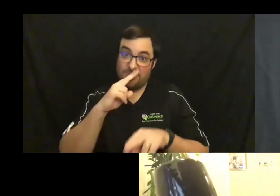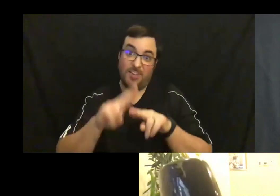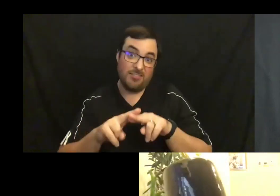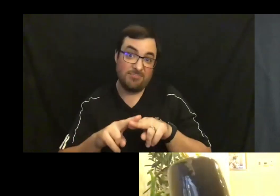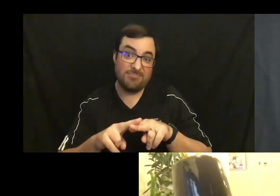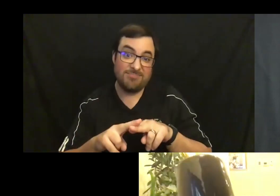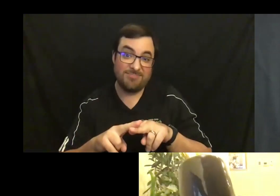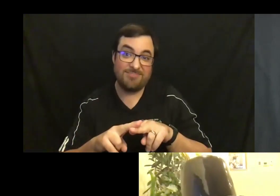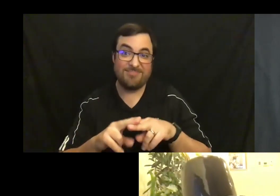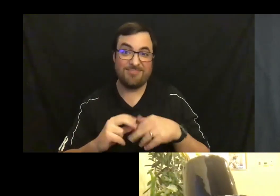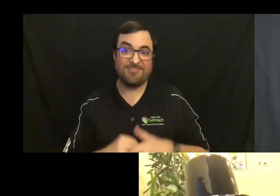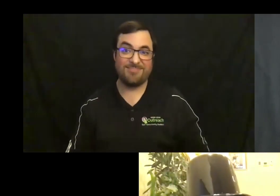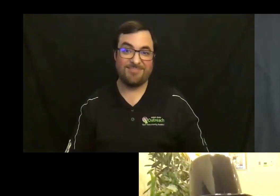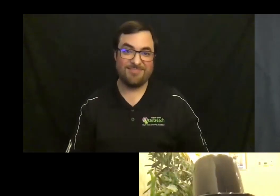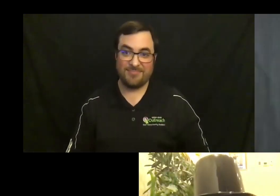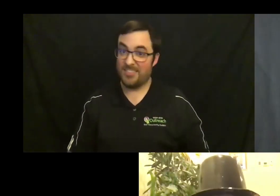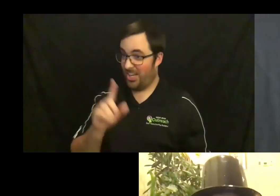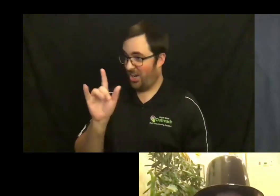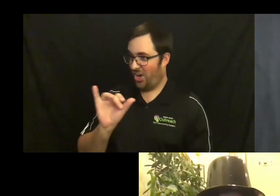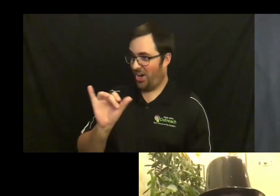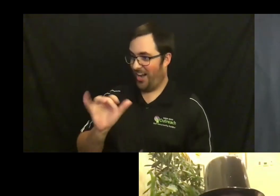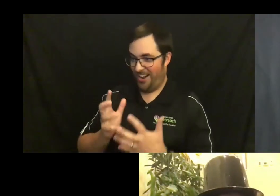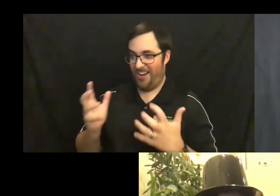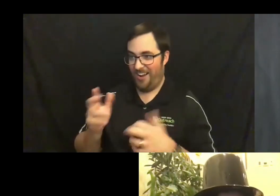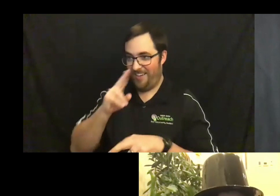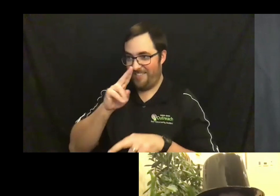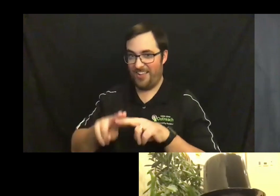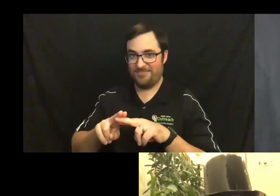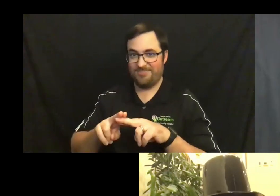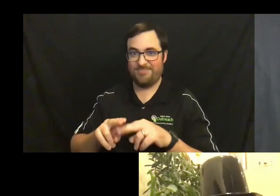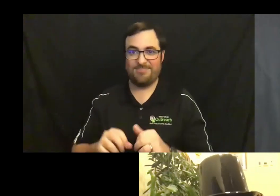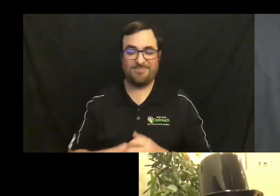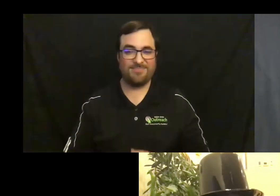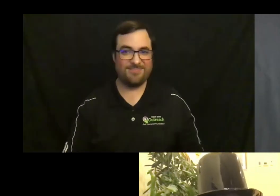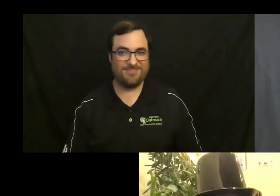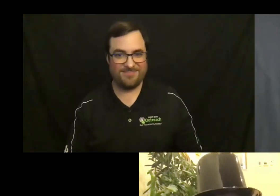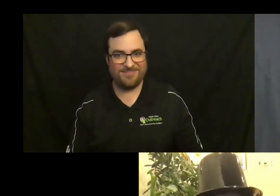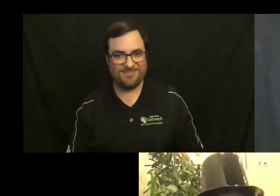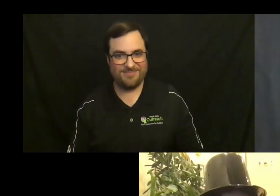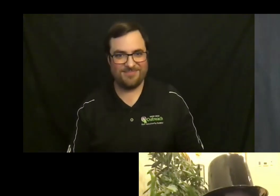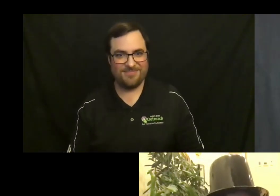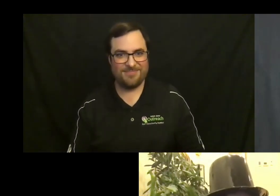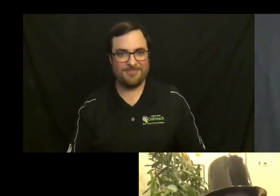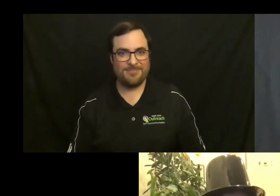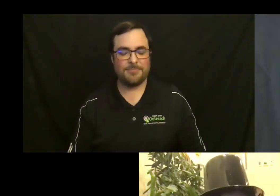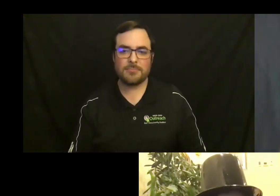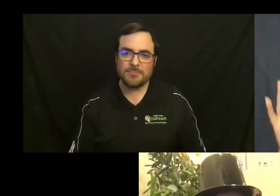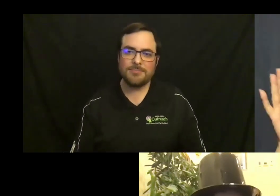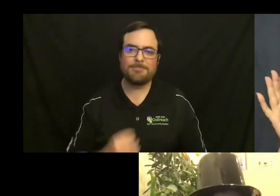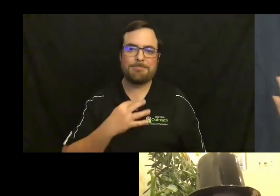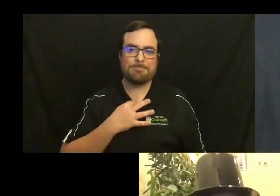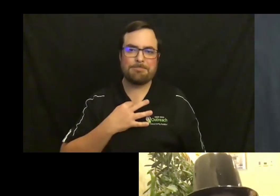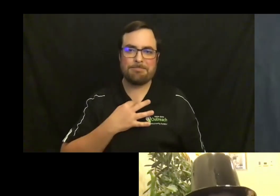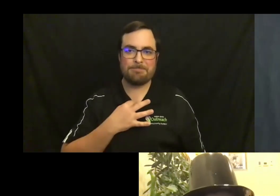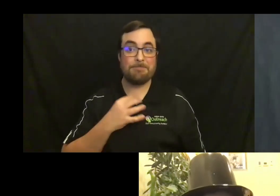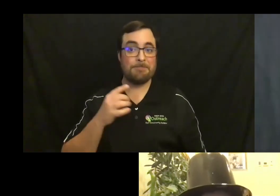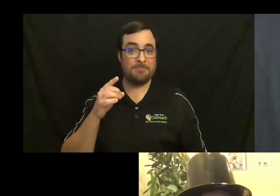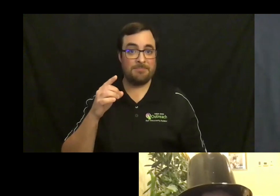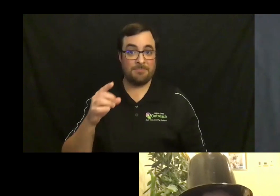Jen: It looked like a lot of fun. Did you... so was that the only zip line that